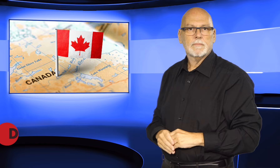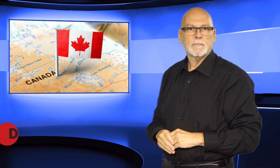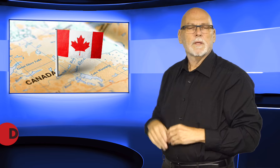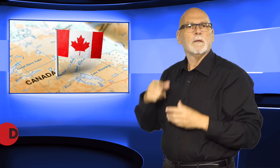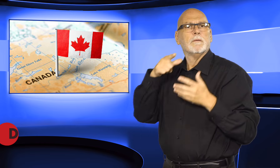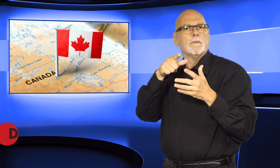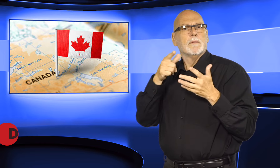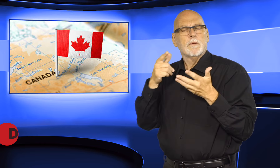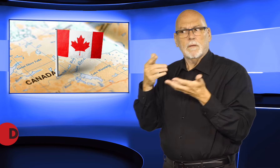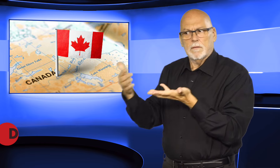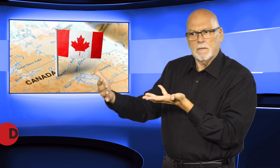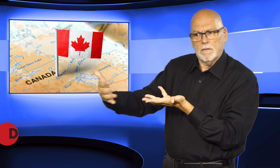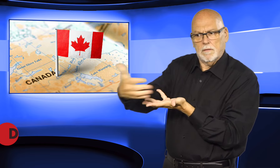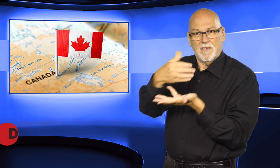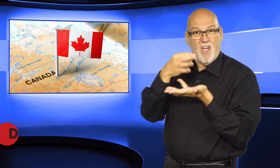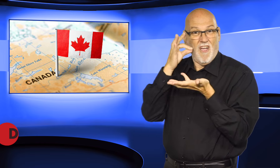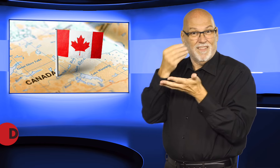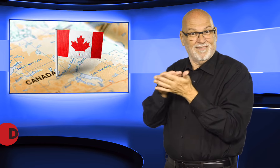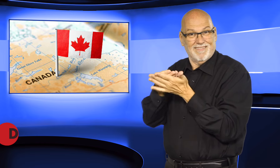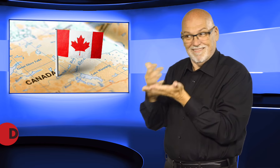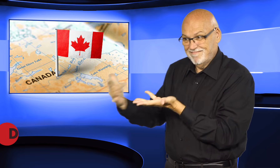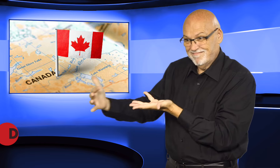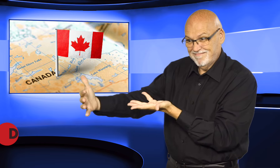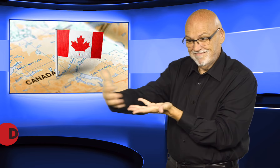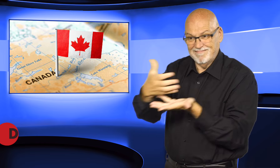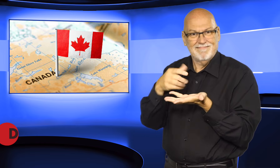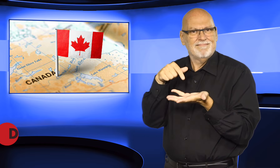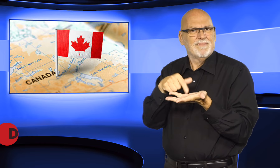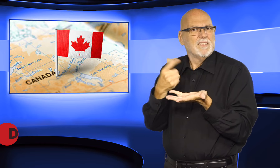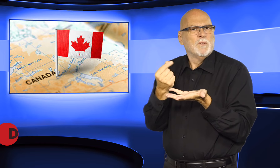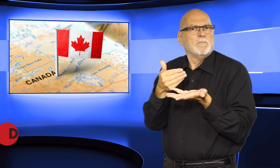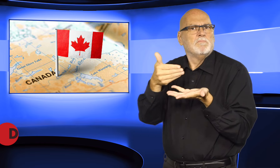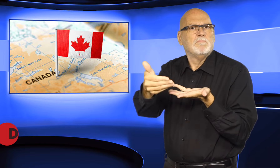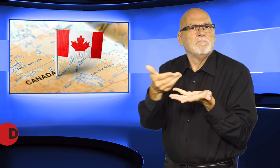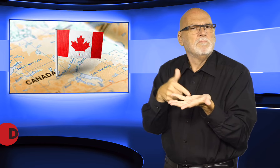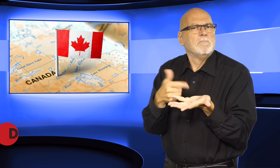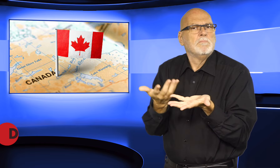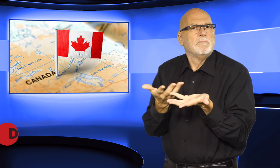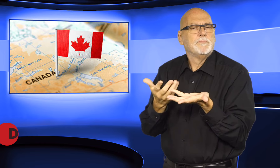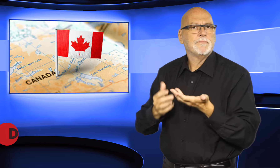[ANSELMO]: What is done with the Cafe's income?